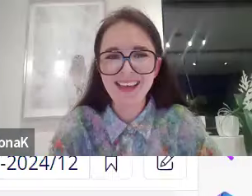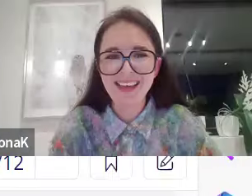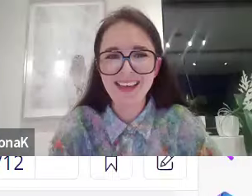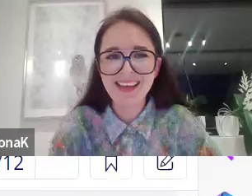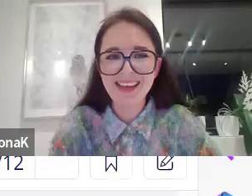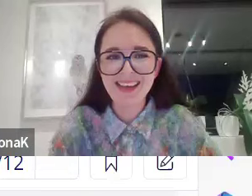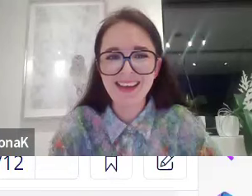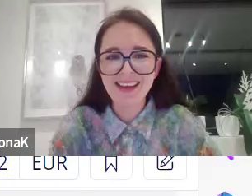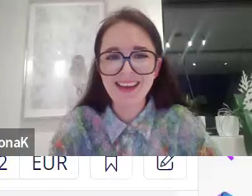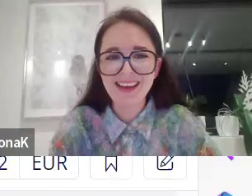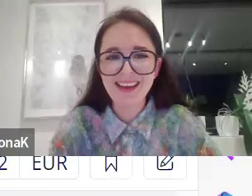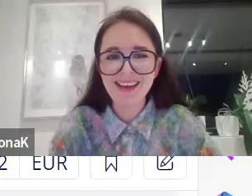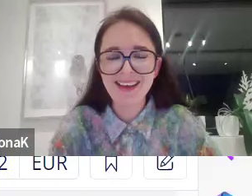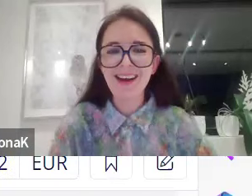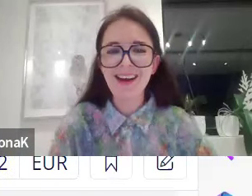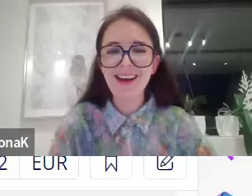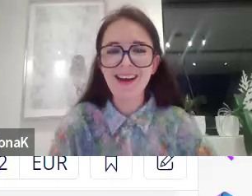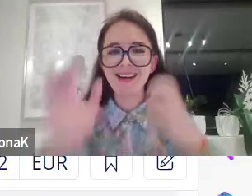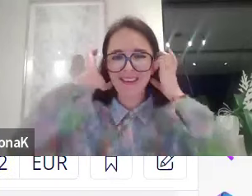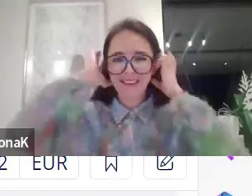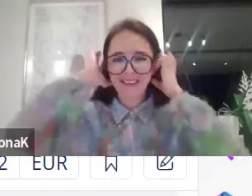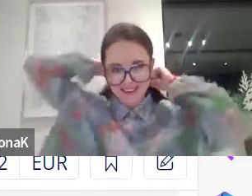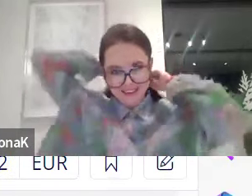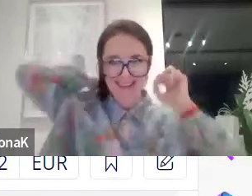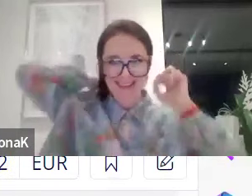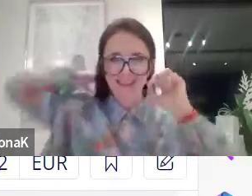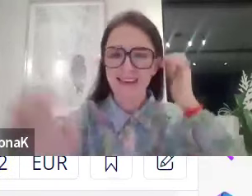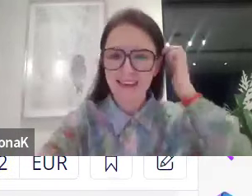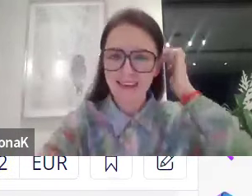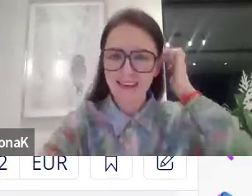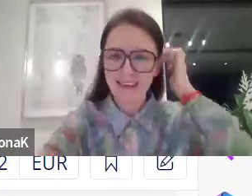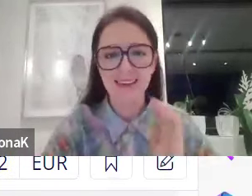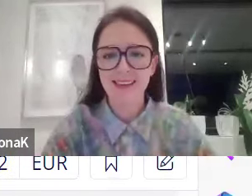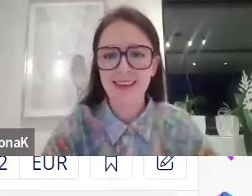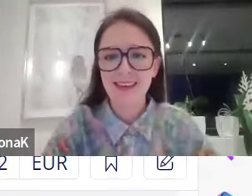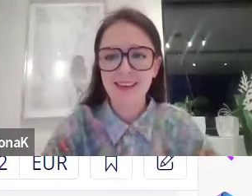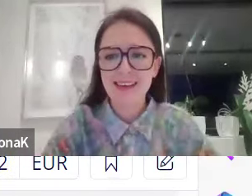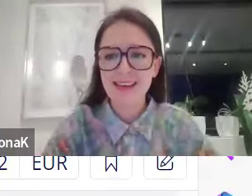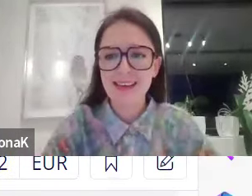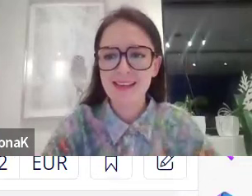ILONA KIVIMÄKI: Okay.